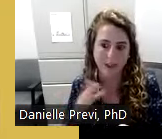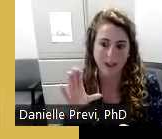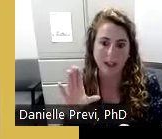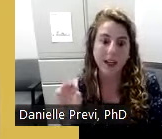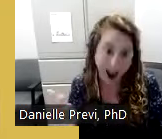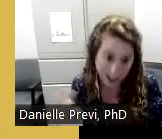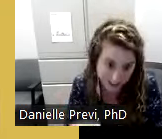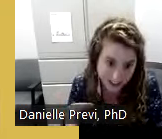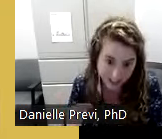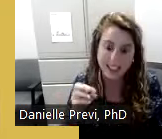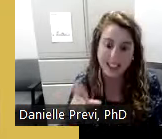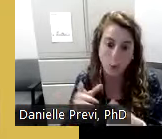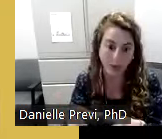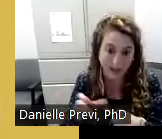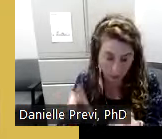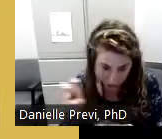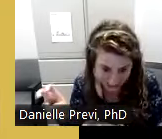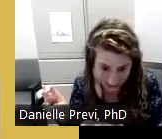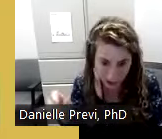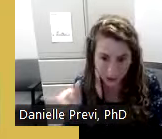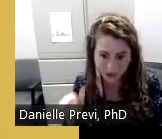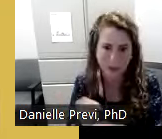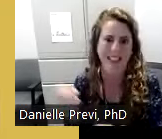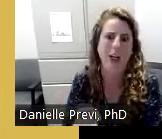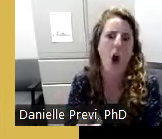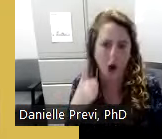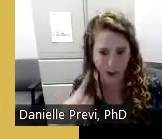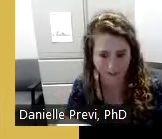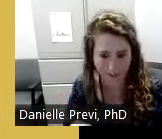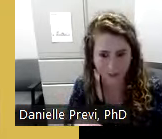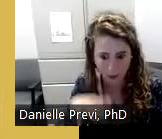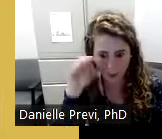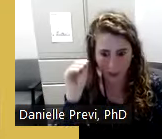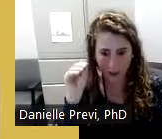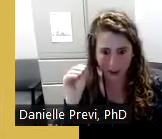experienced language deprivation which often leads to cognitive delays and other language issues,